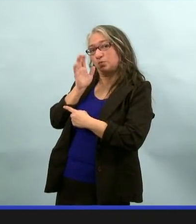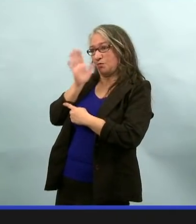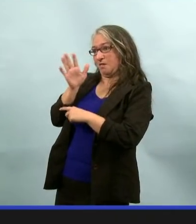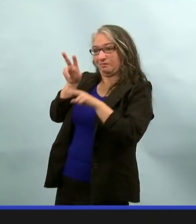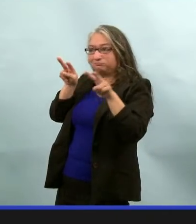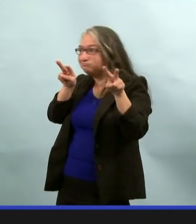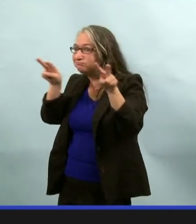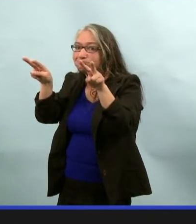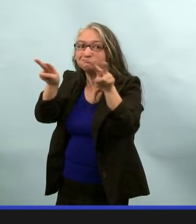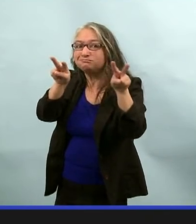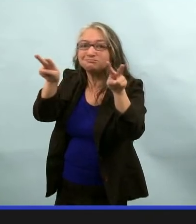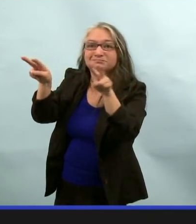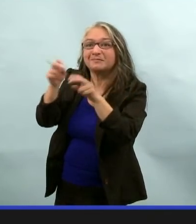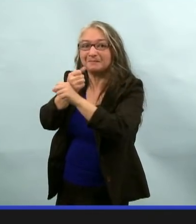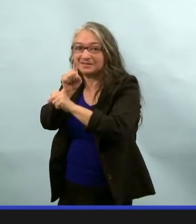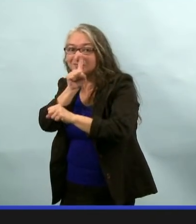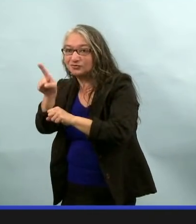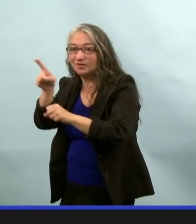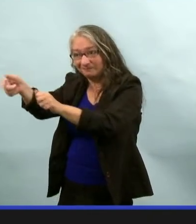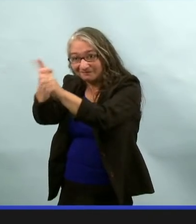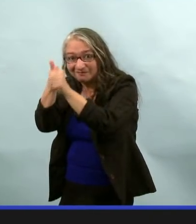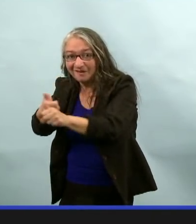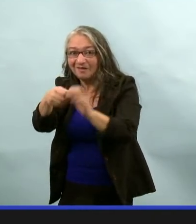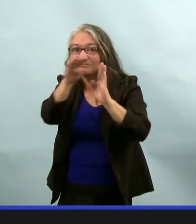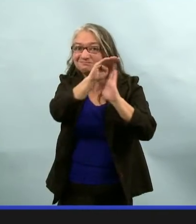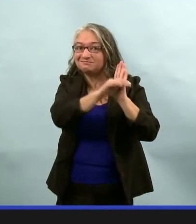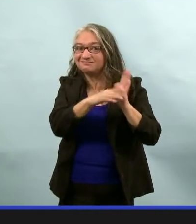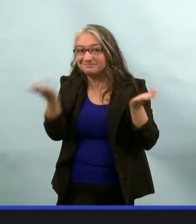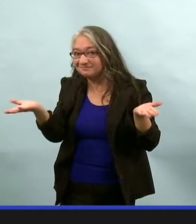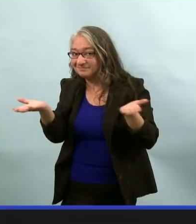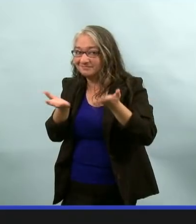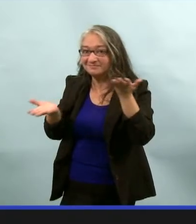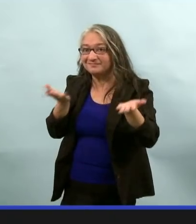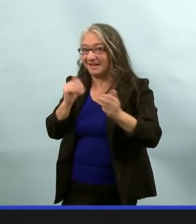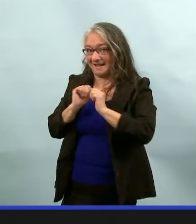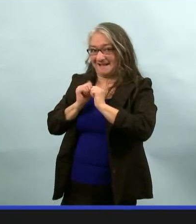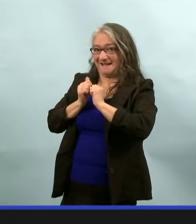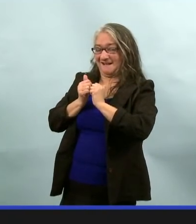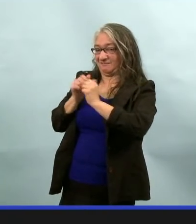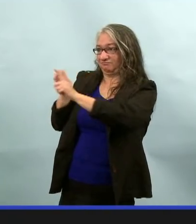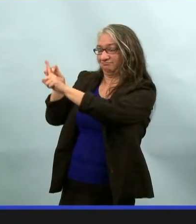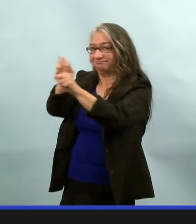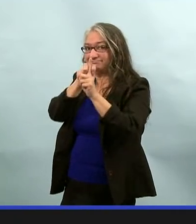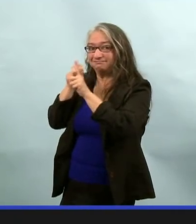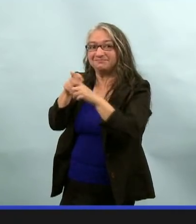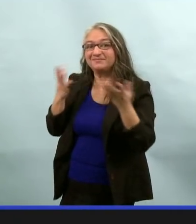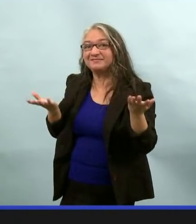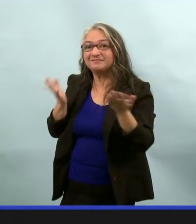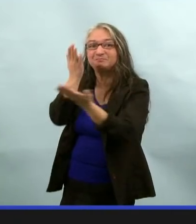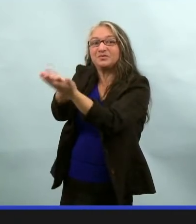holidays in contravention of the rules are you worried that the rules that currently